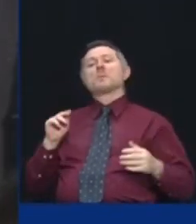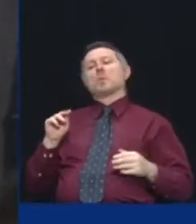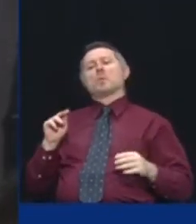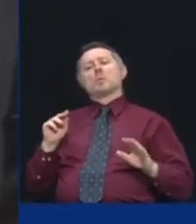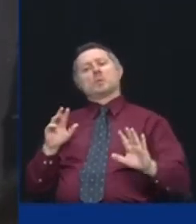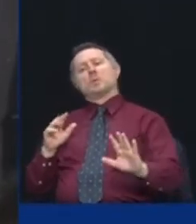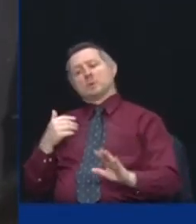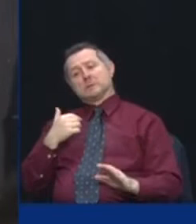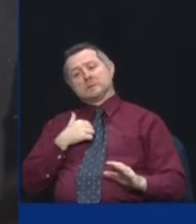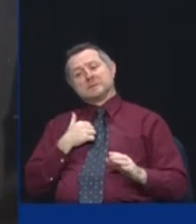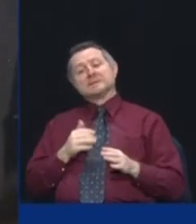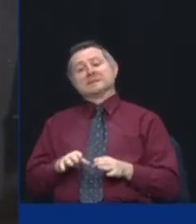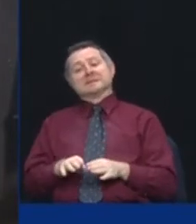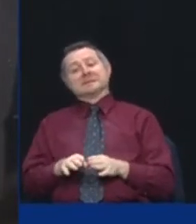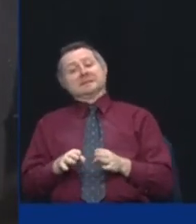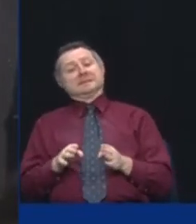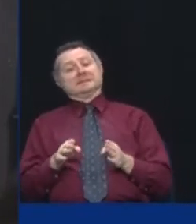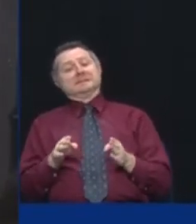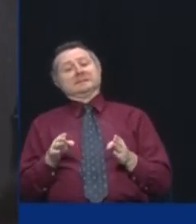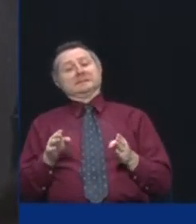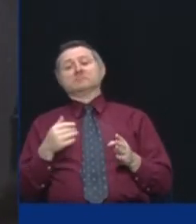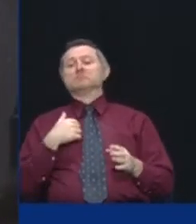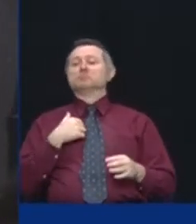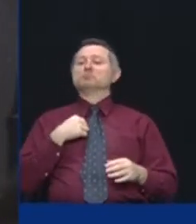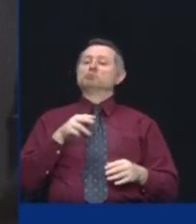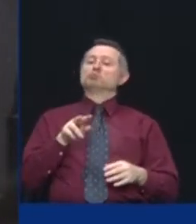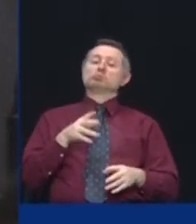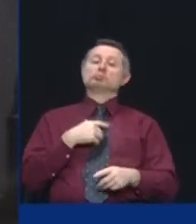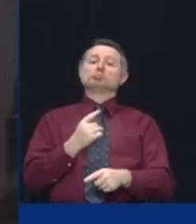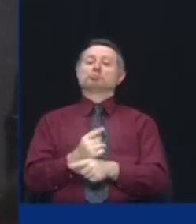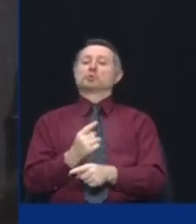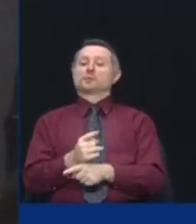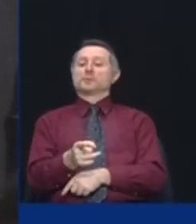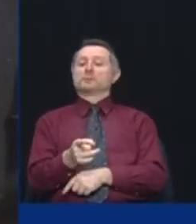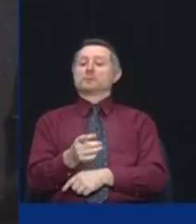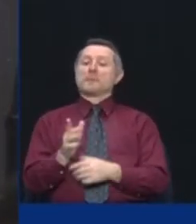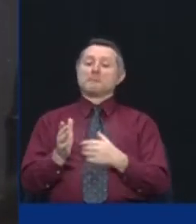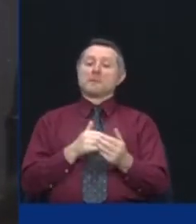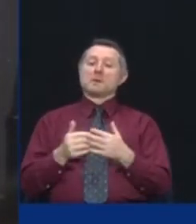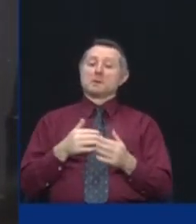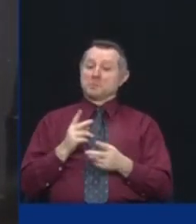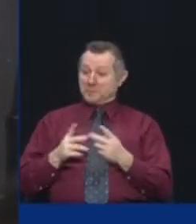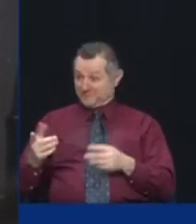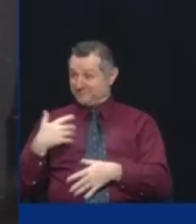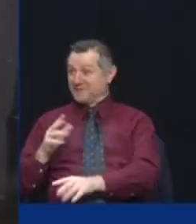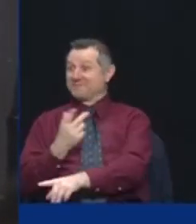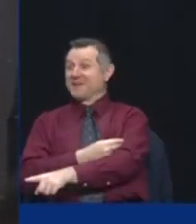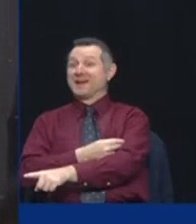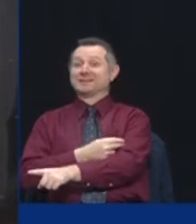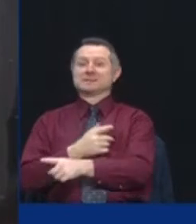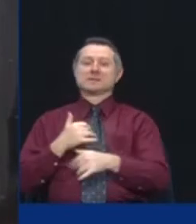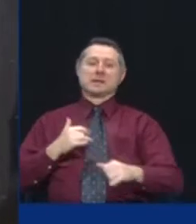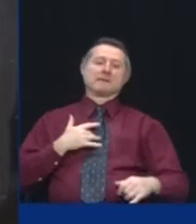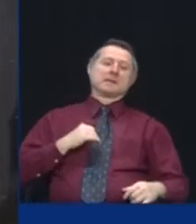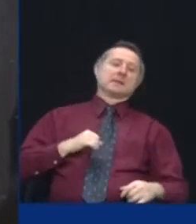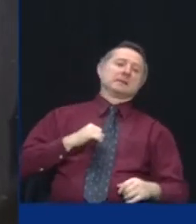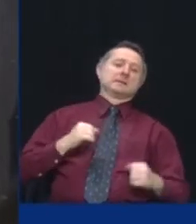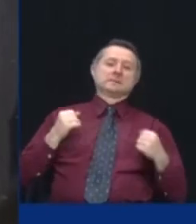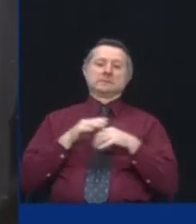BUT GENERALLY SPEAKING, WE THINK A GRADUAL RETURN IS APPROPRIATE IN LIGHT OF SOME CONCERNS THAT PEOPLE HAVE ABOUT BEING IN LARGE